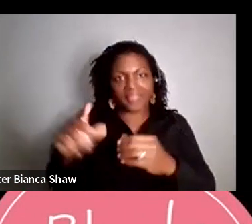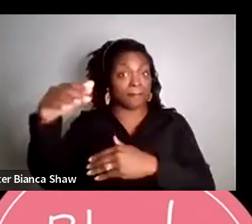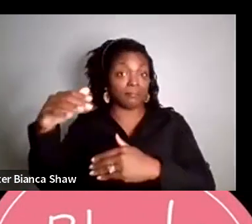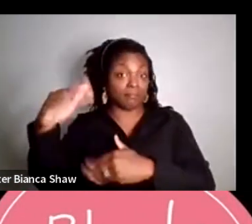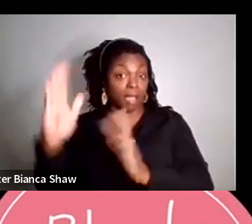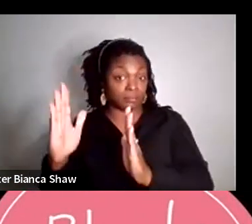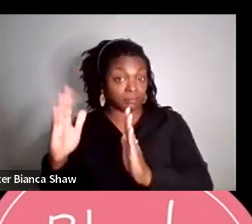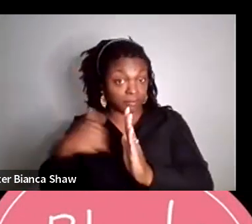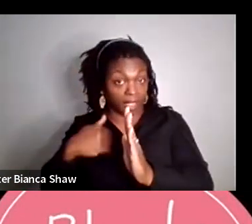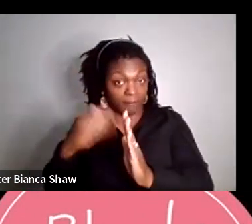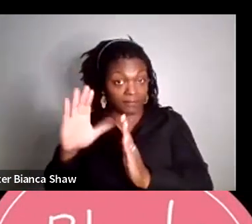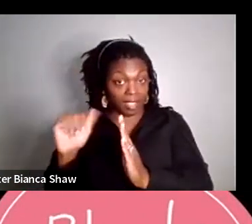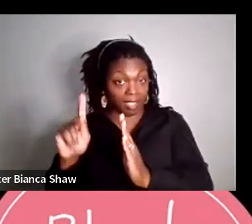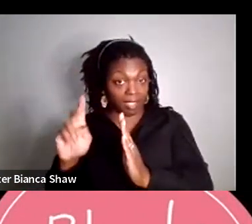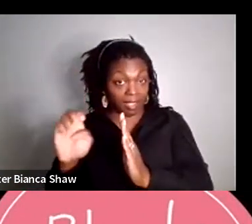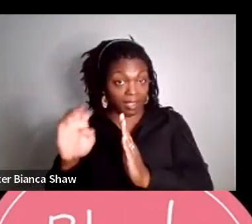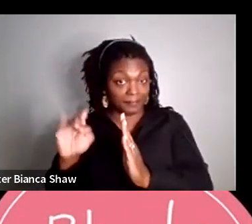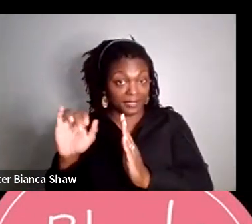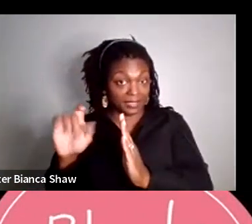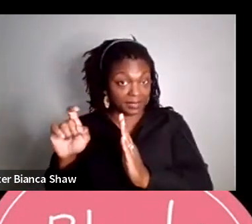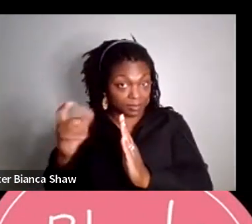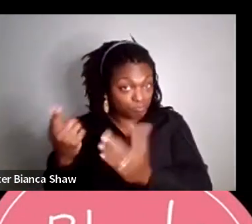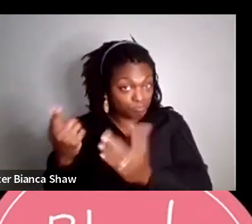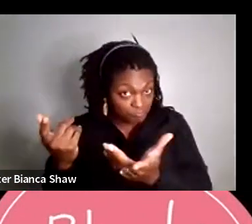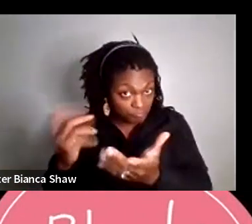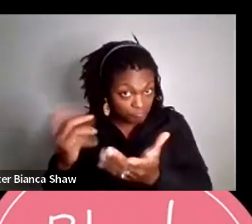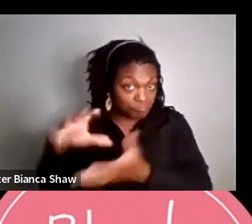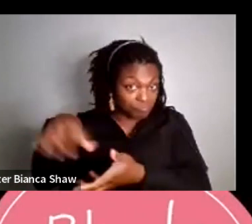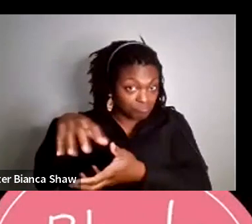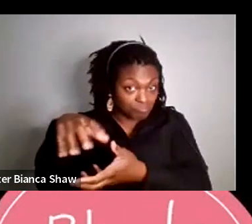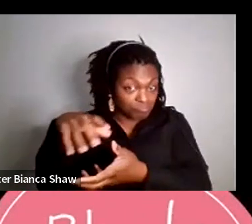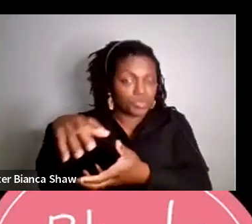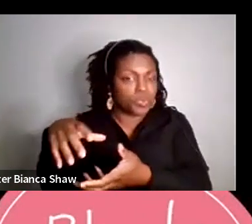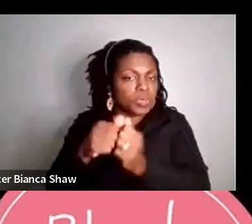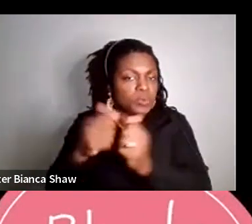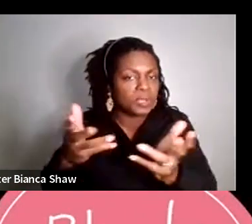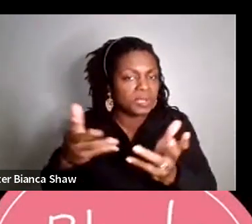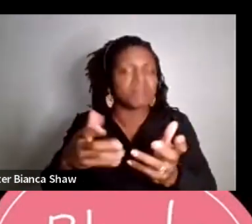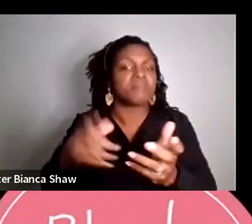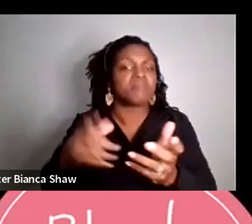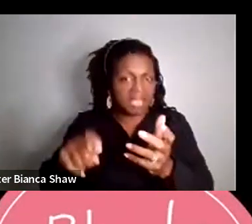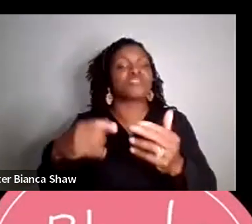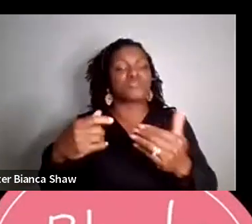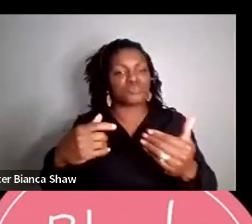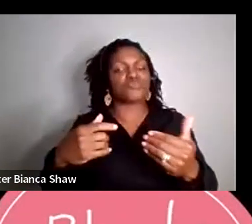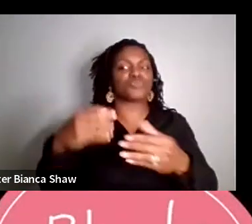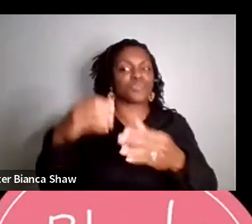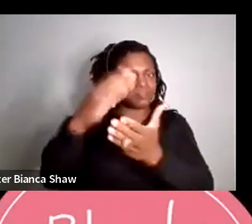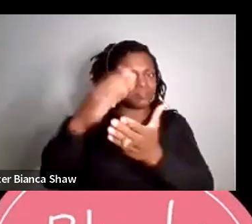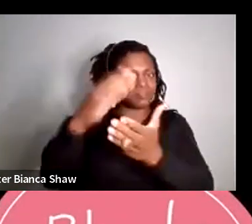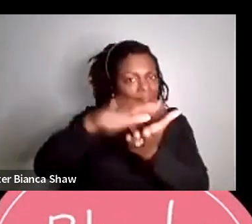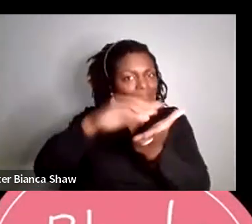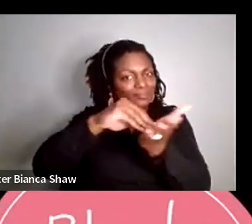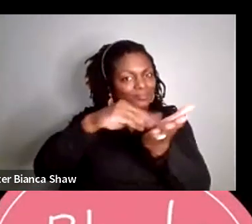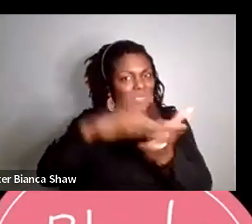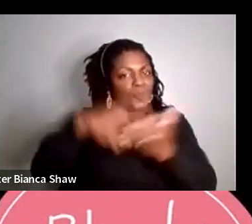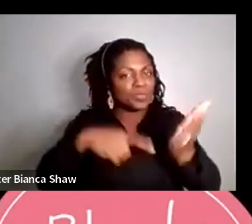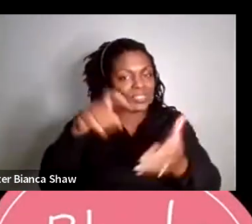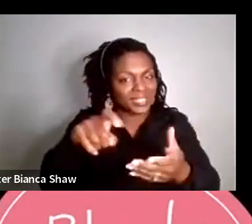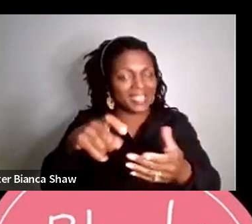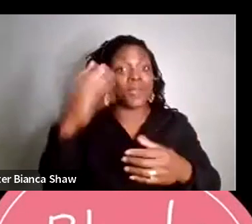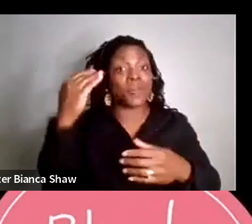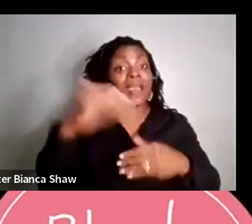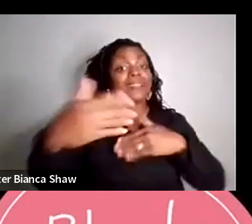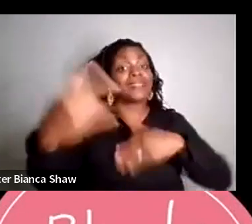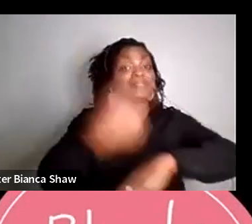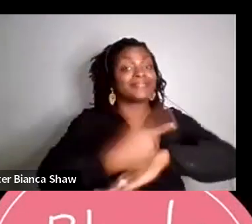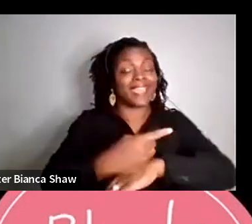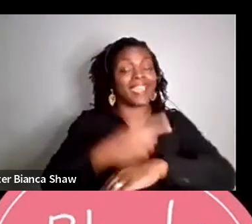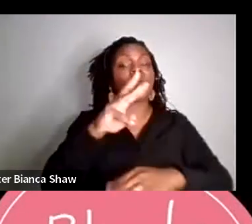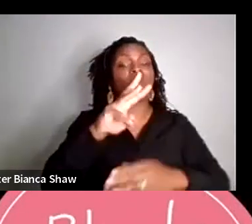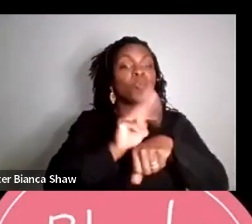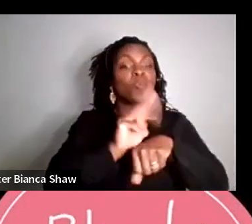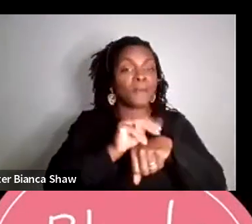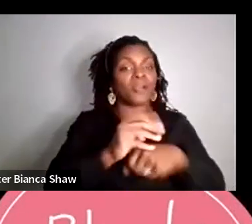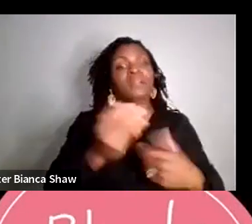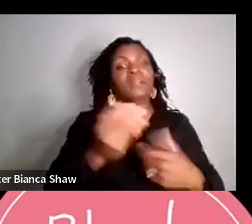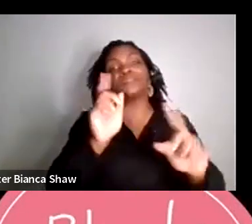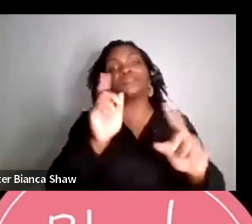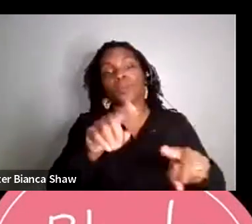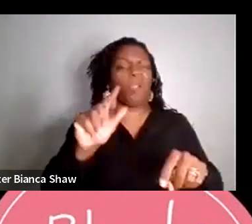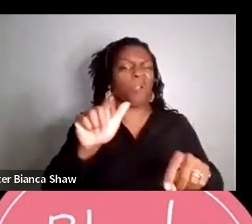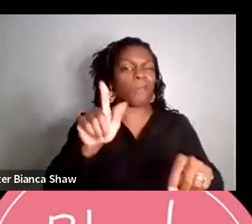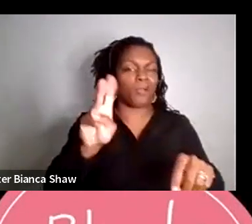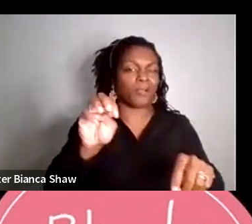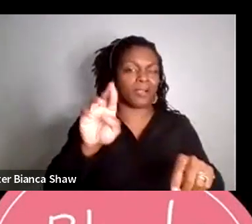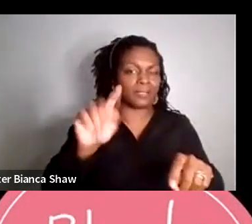We need eggs things like that. And so they had to create their shopping lists, because the next day, when to Walmart we went where they had to actually do the shopping.